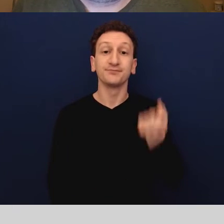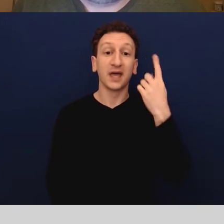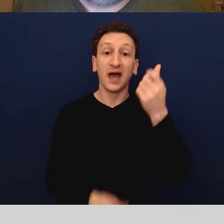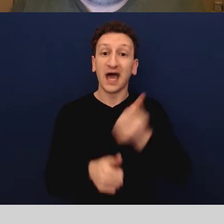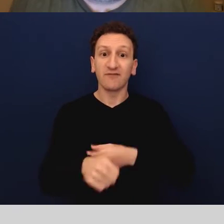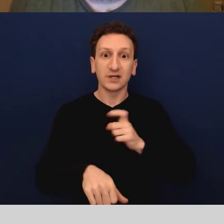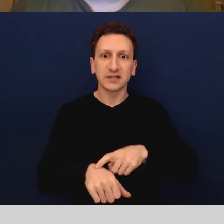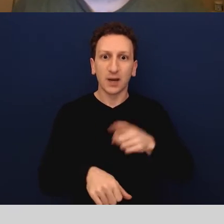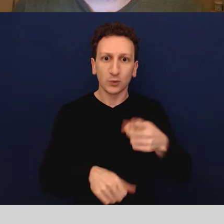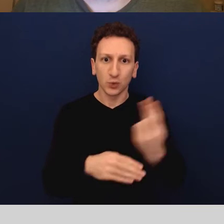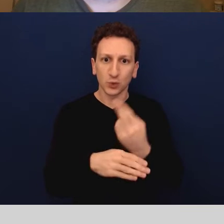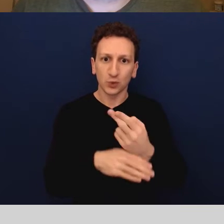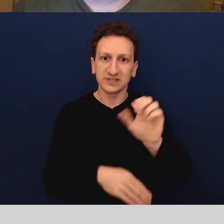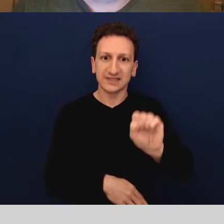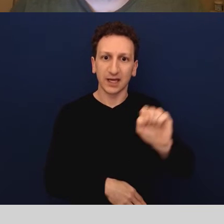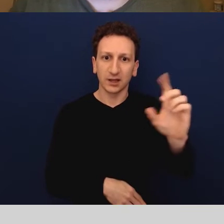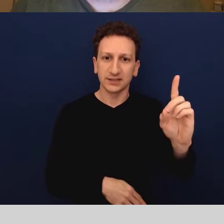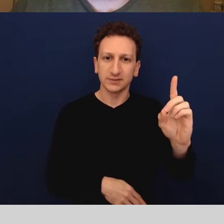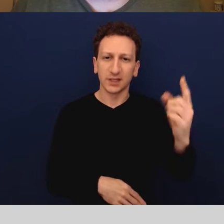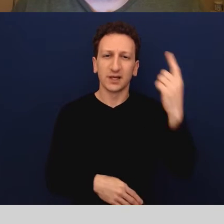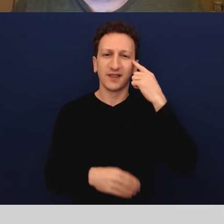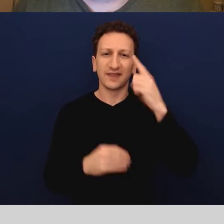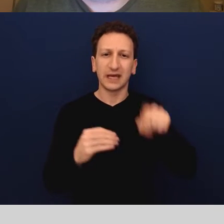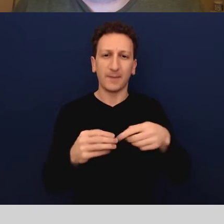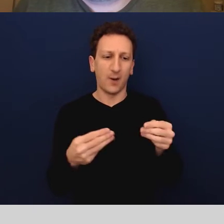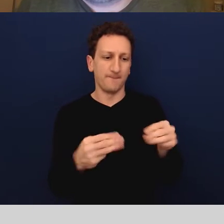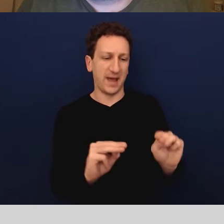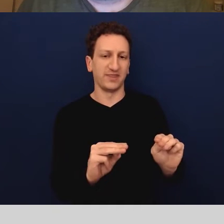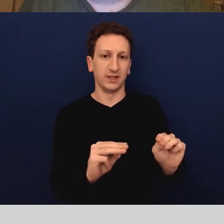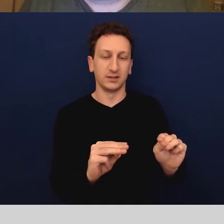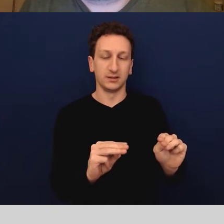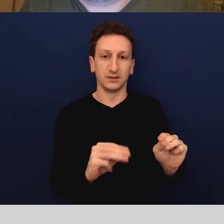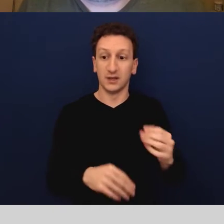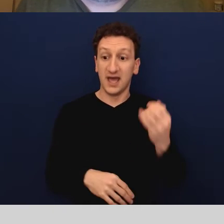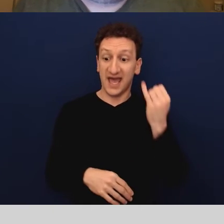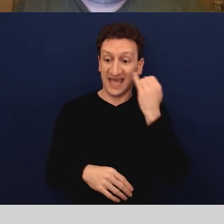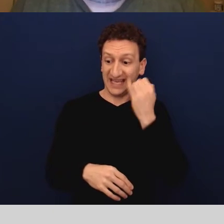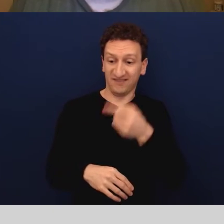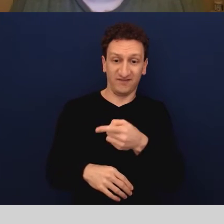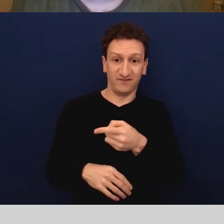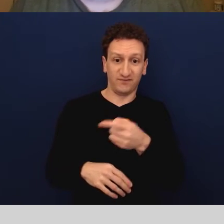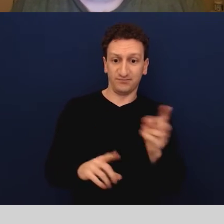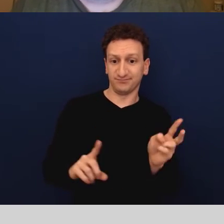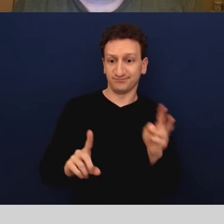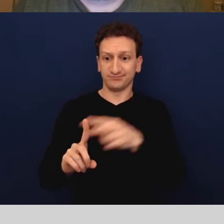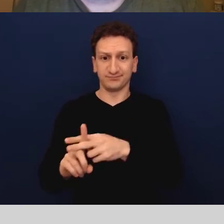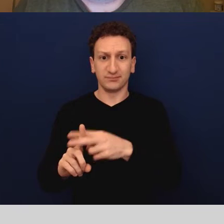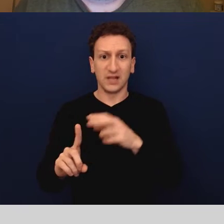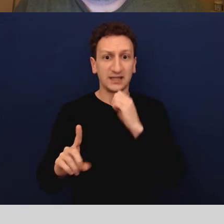And if you think of methods, what should a method do on something it never was implemented? You should probably not be implemented.